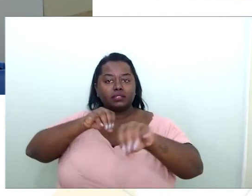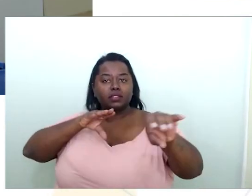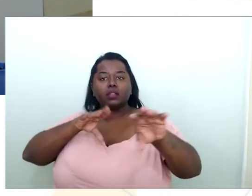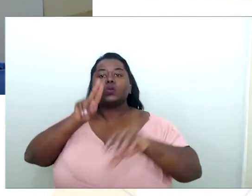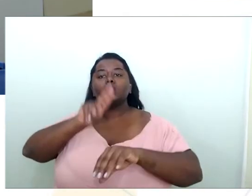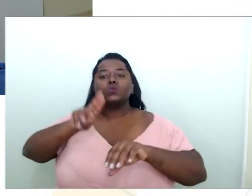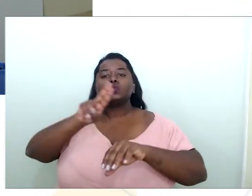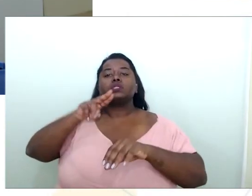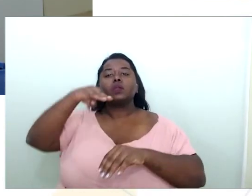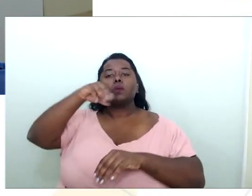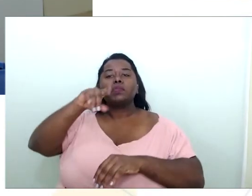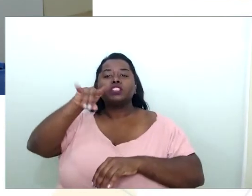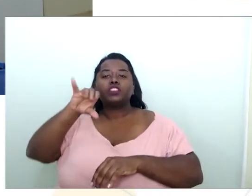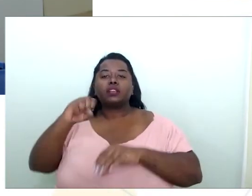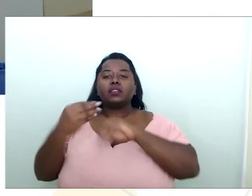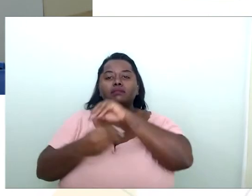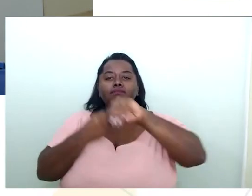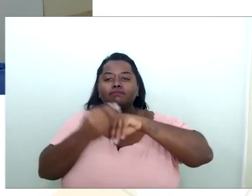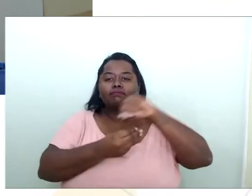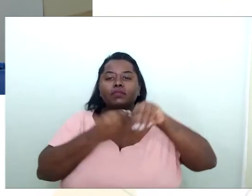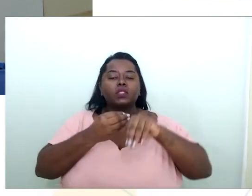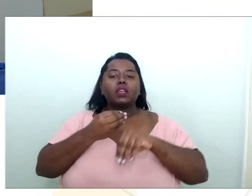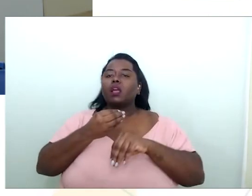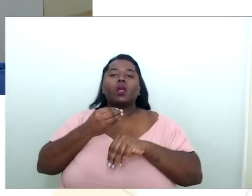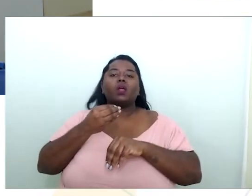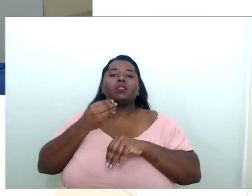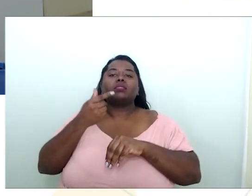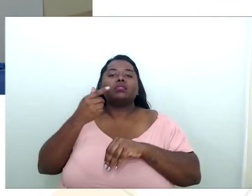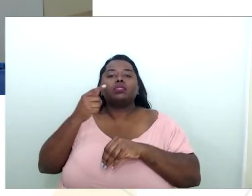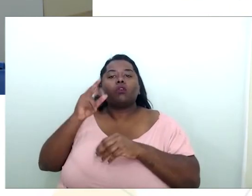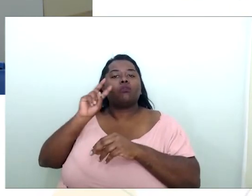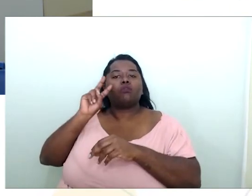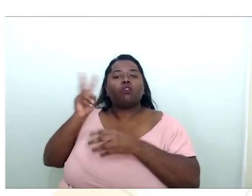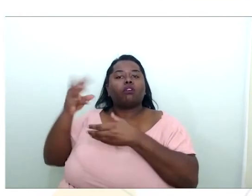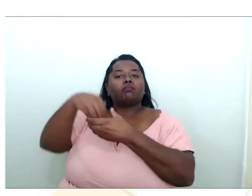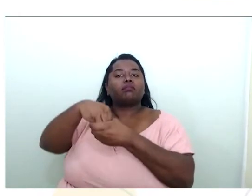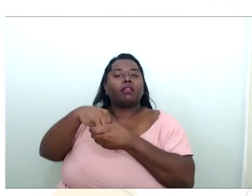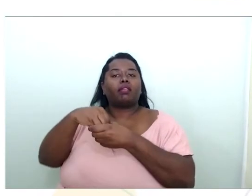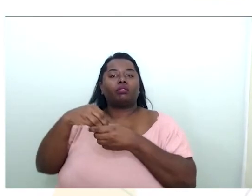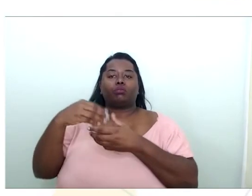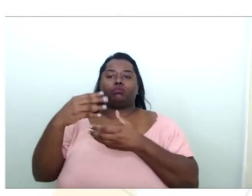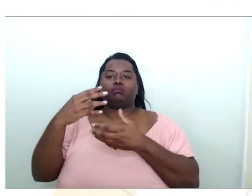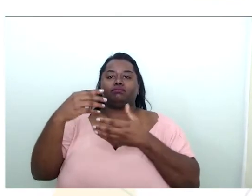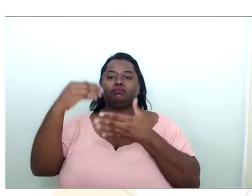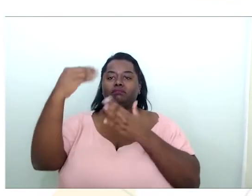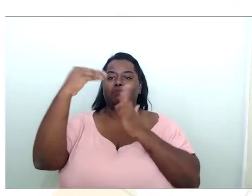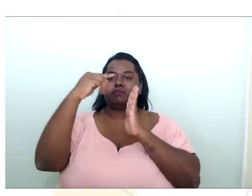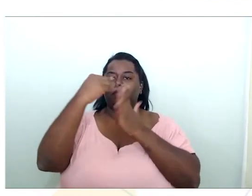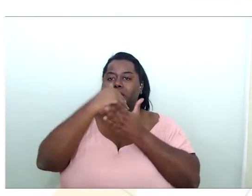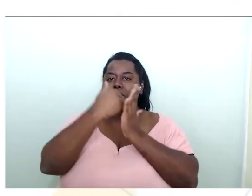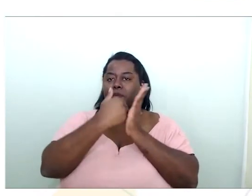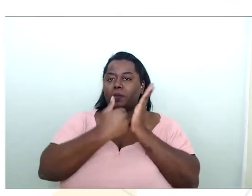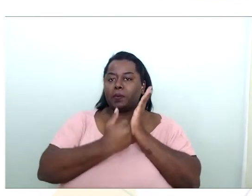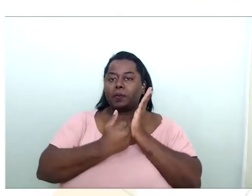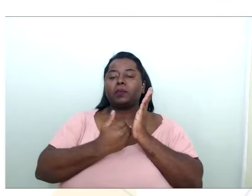of the equation assessment I mean the best forms of assessment we have seen so